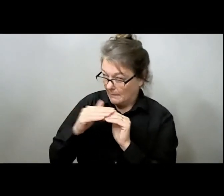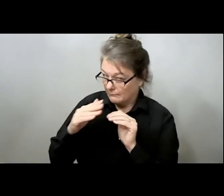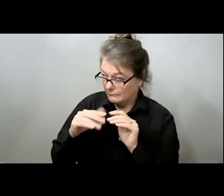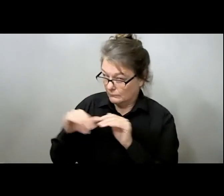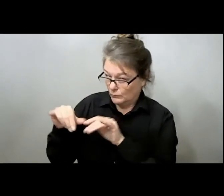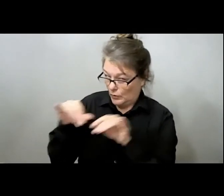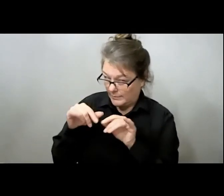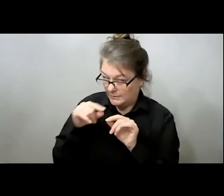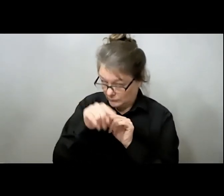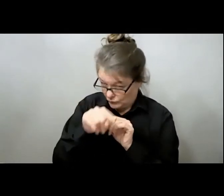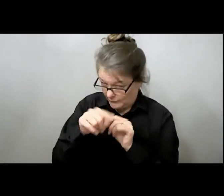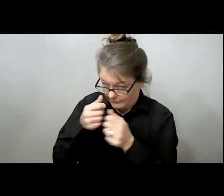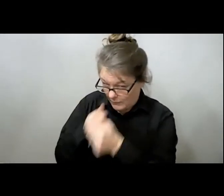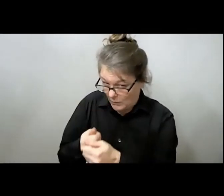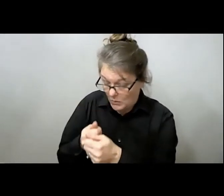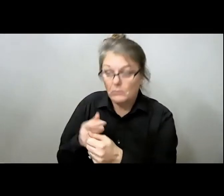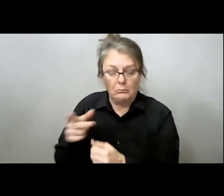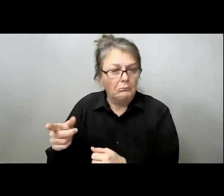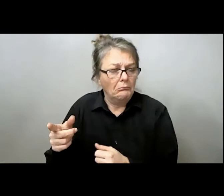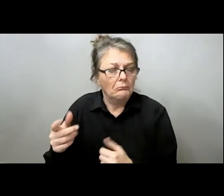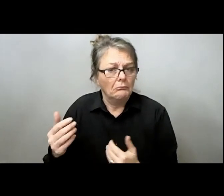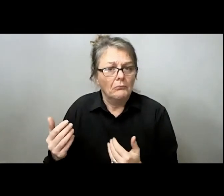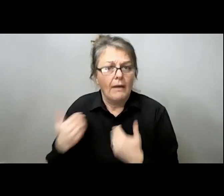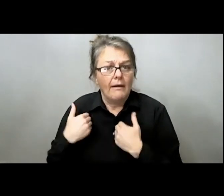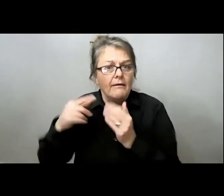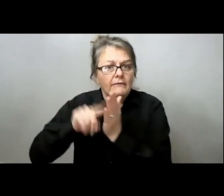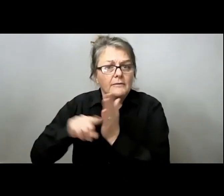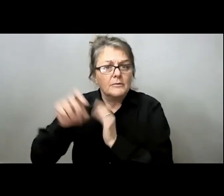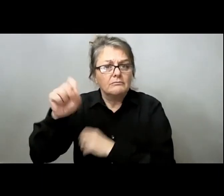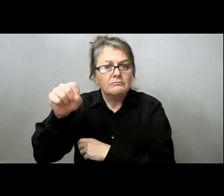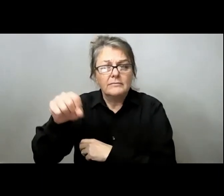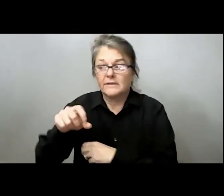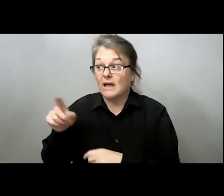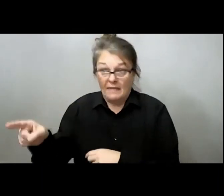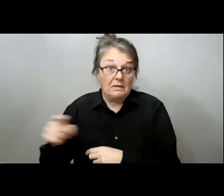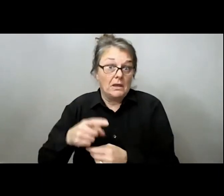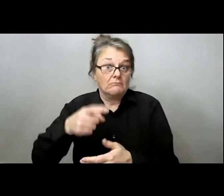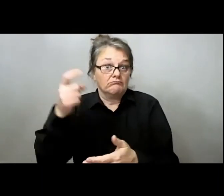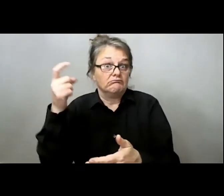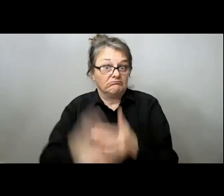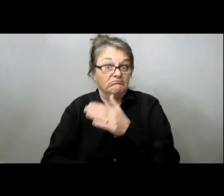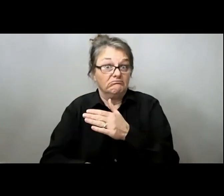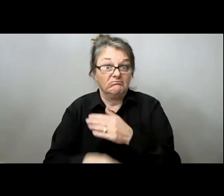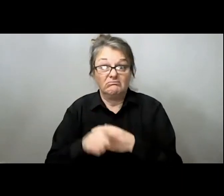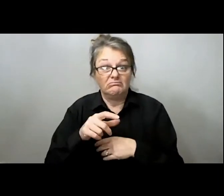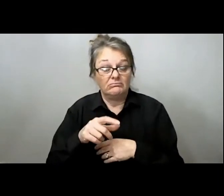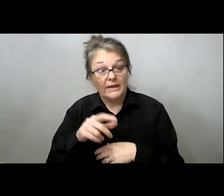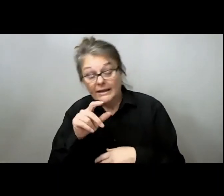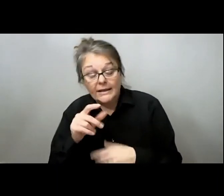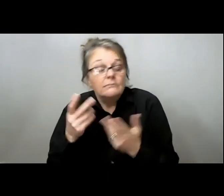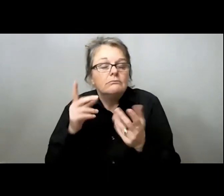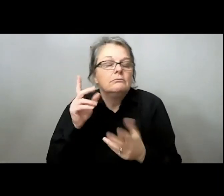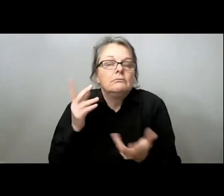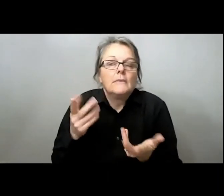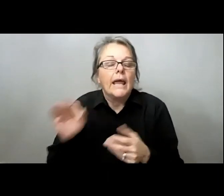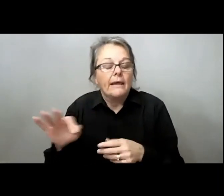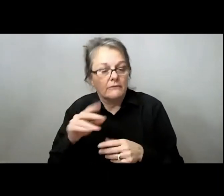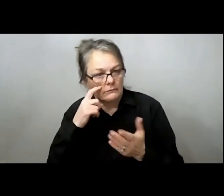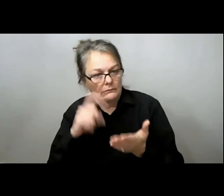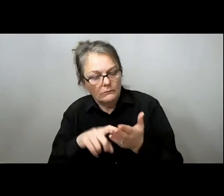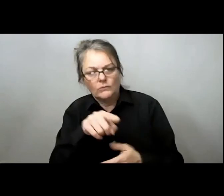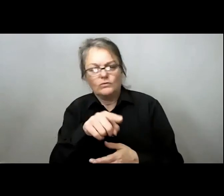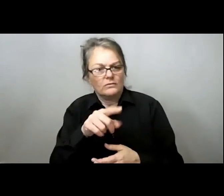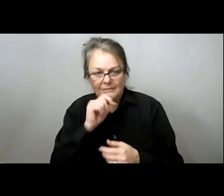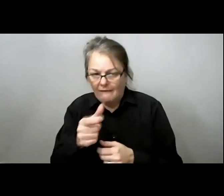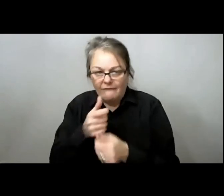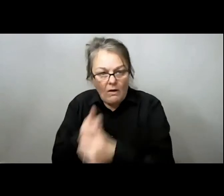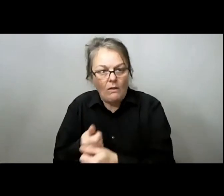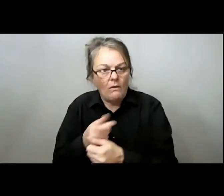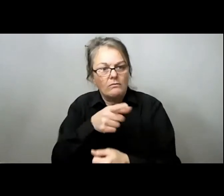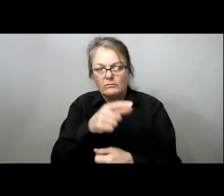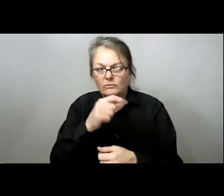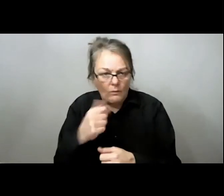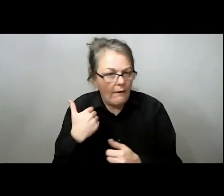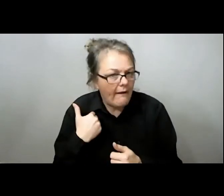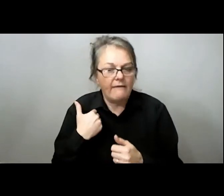THE AODA AND THERE ARE HEFTY FINES THAT APPLY IF ORGANIZATIONS FAIL TO MEET THOSE STANDARDS. BUT